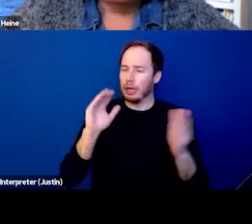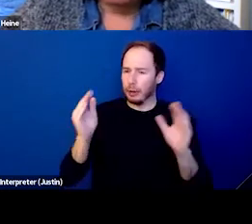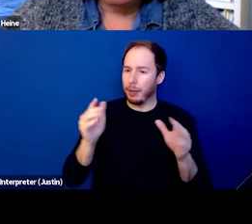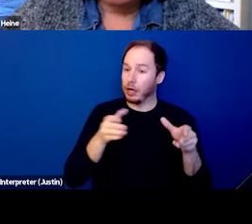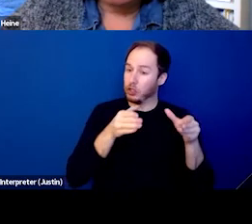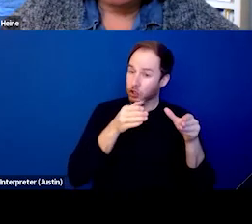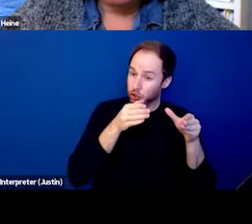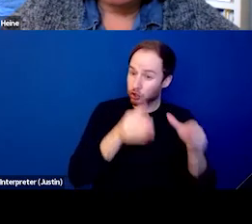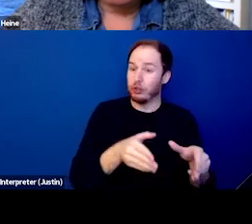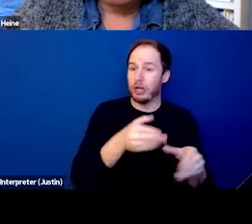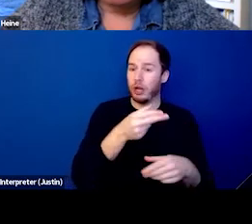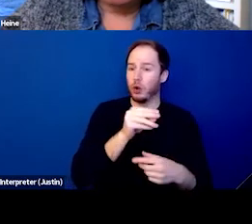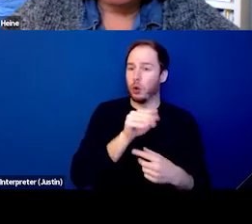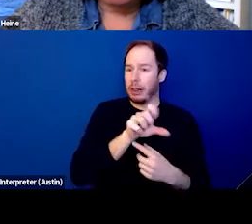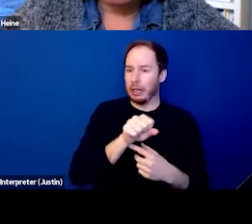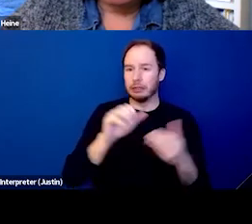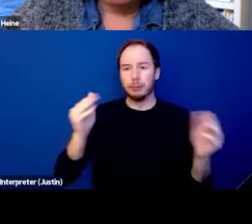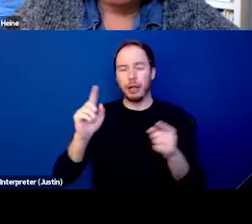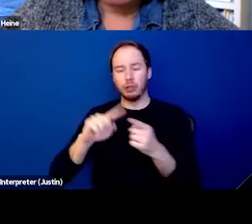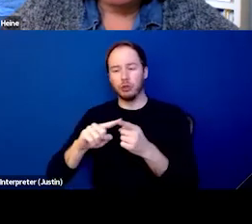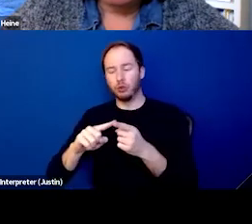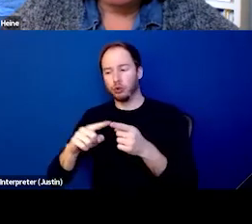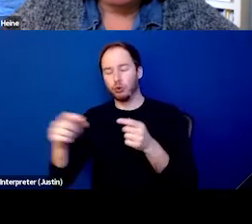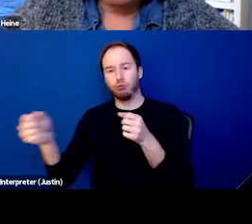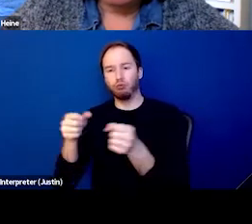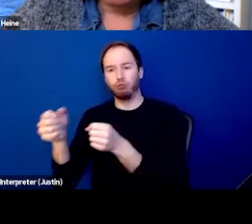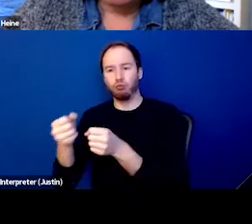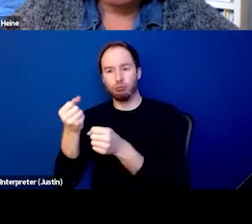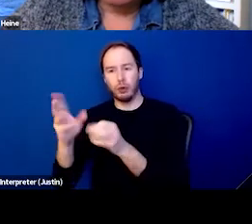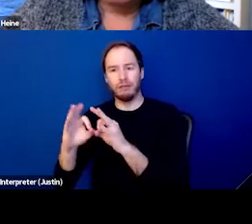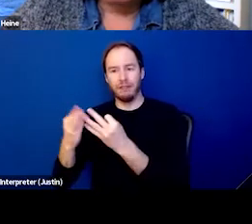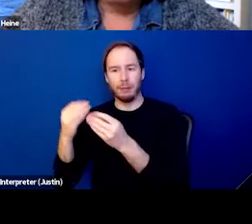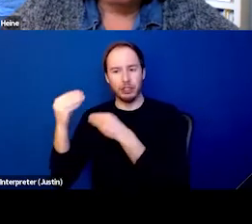and what doubling up means and not having a permanent address.